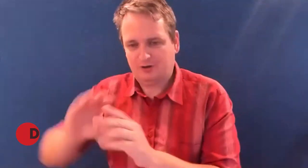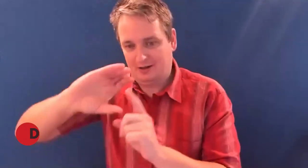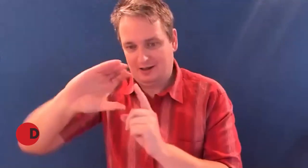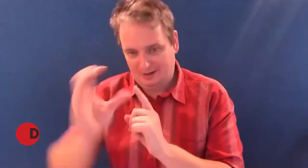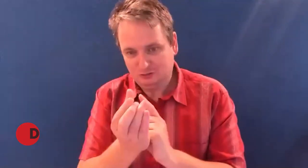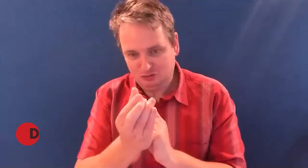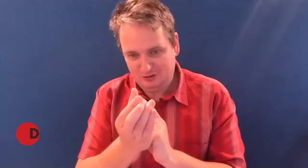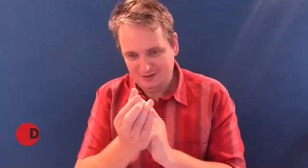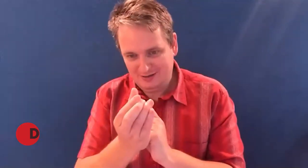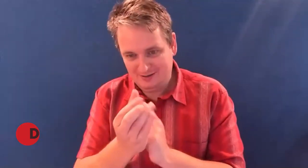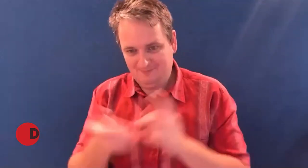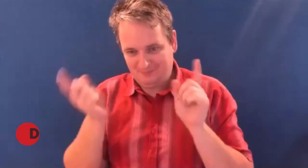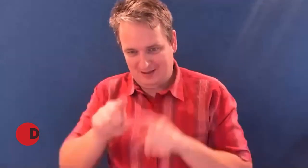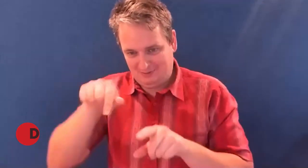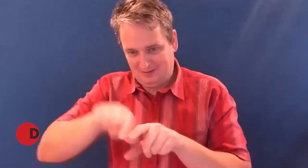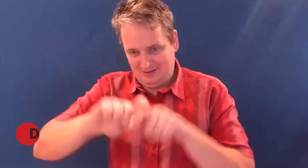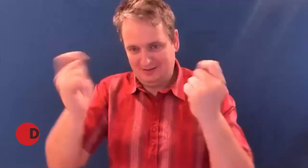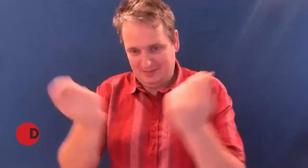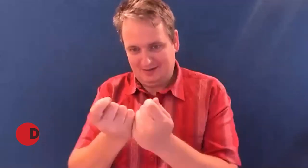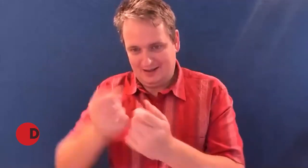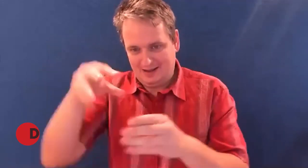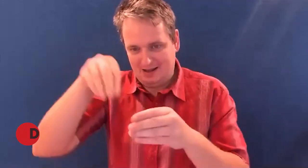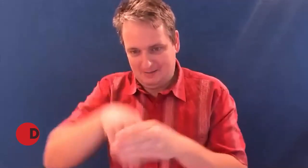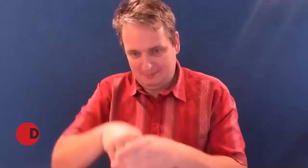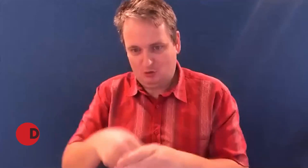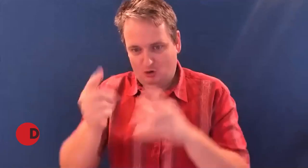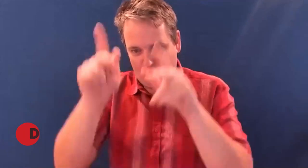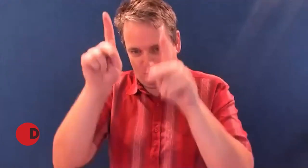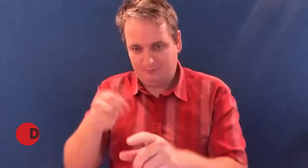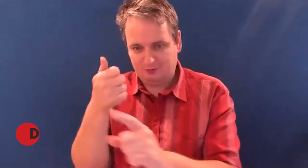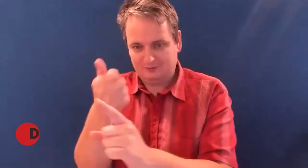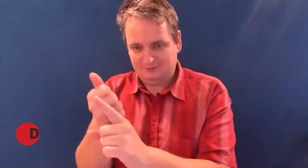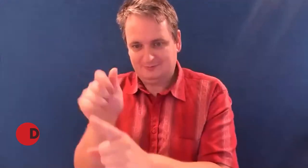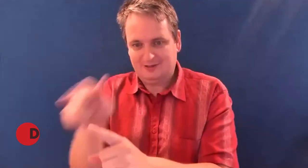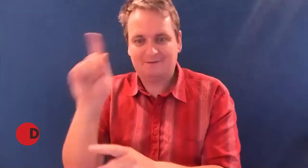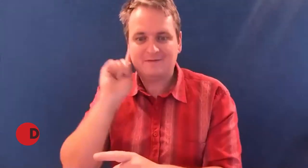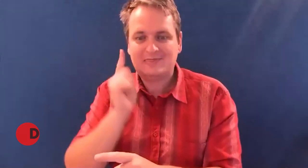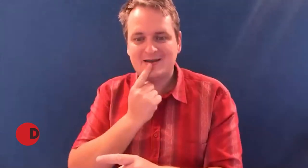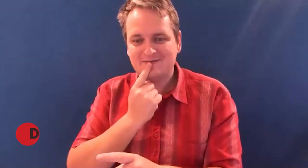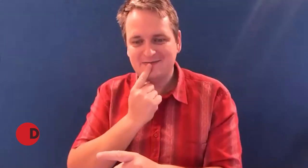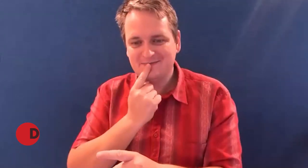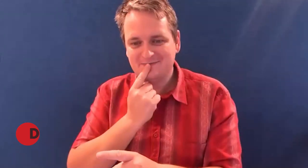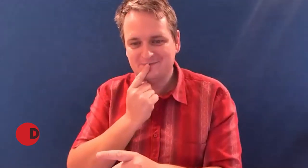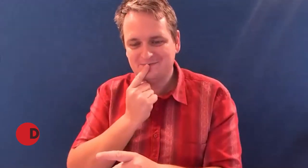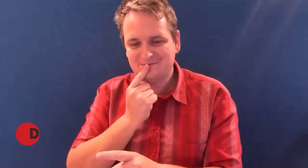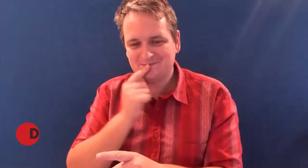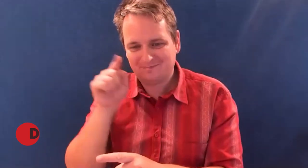introduce the Deaf Community and Culture, and a member on their team was Deaf.